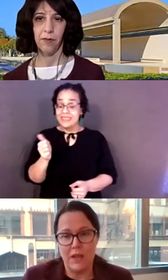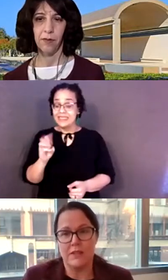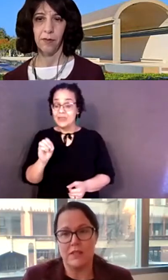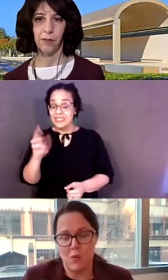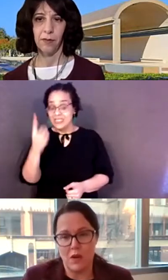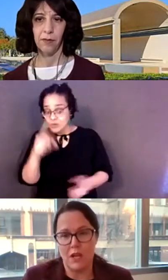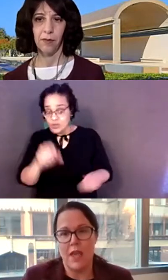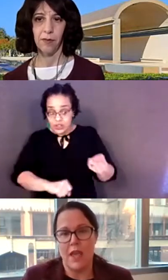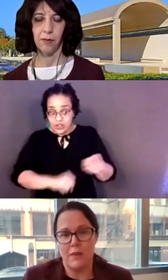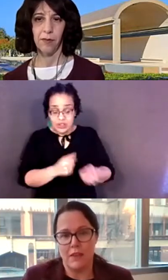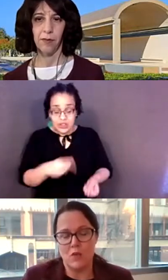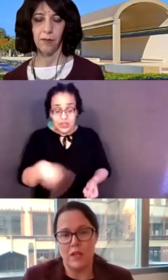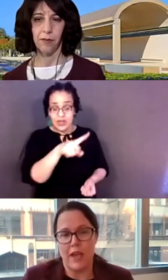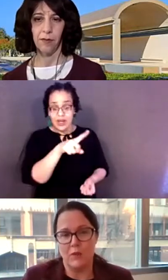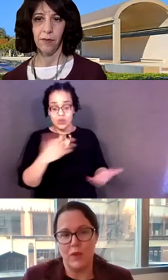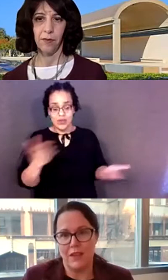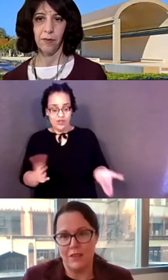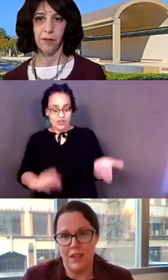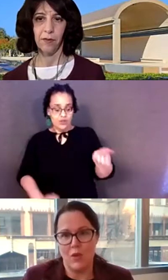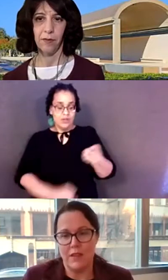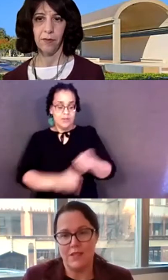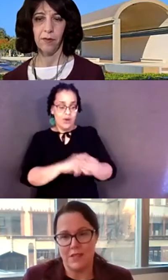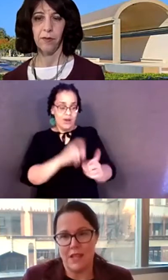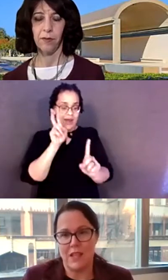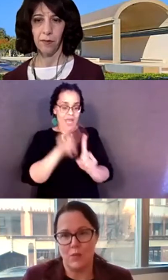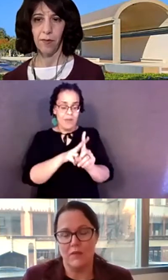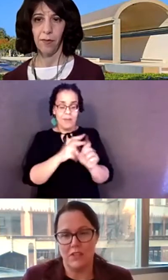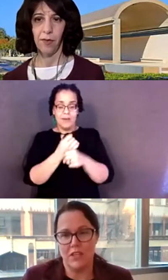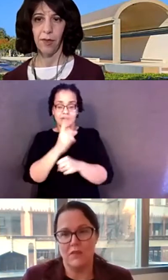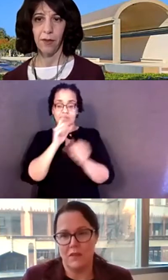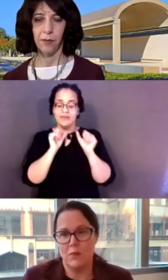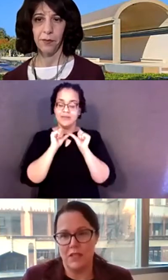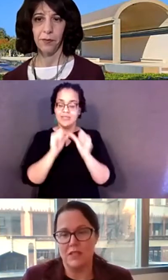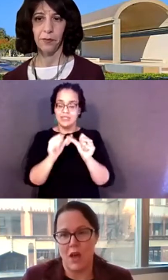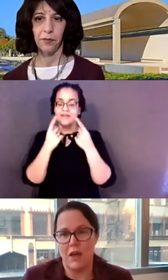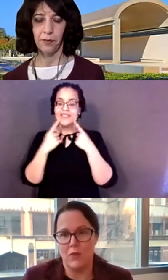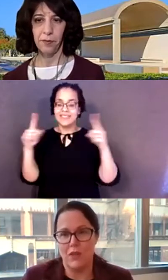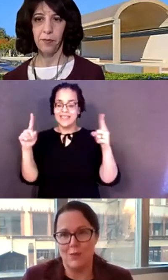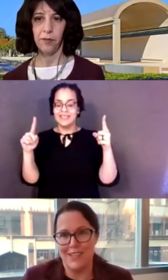support and make sure that you can continue on the success that we've